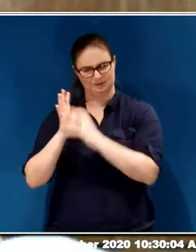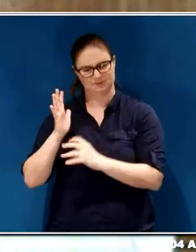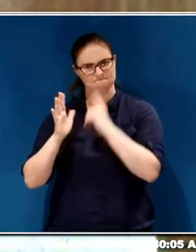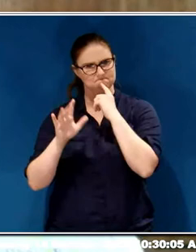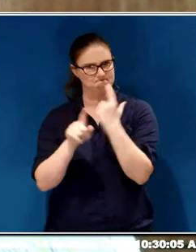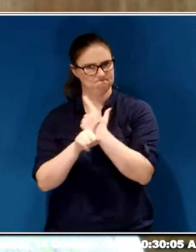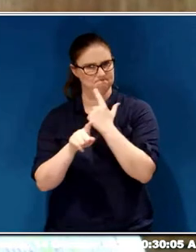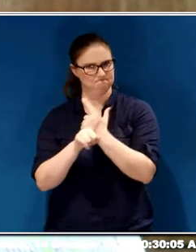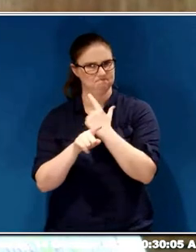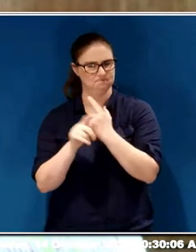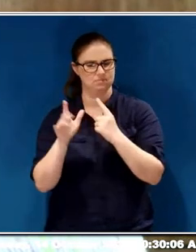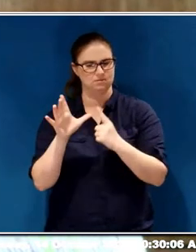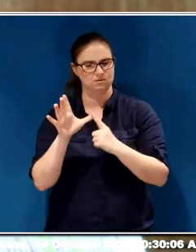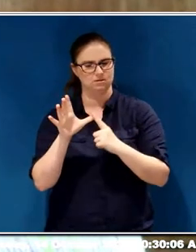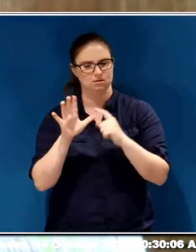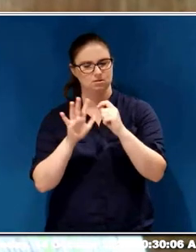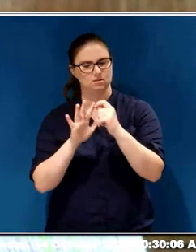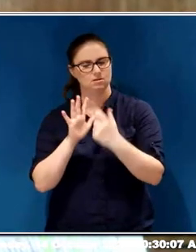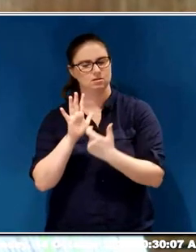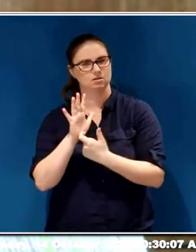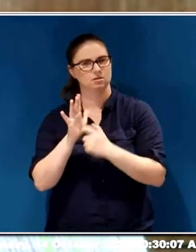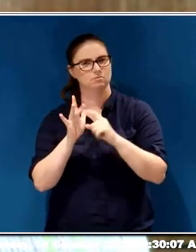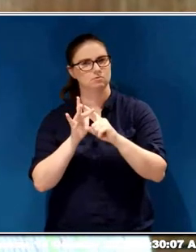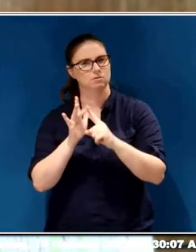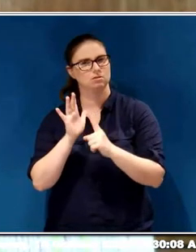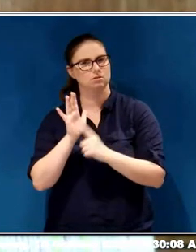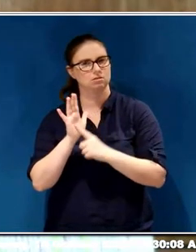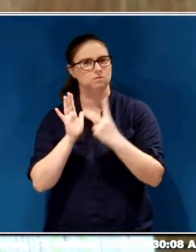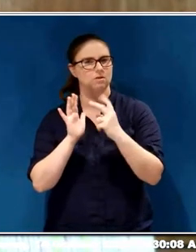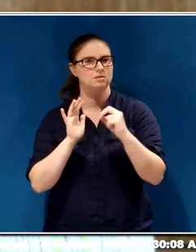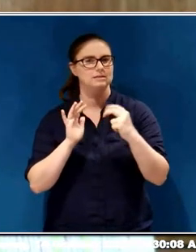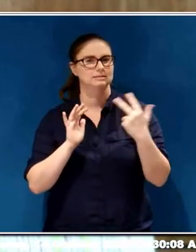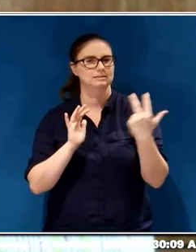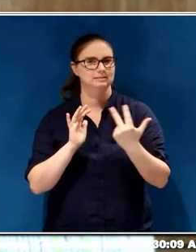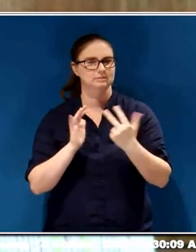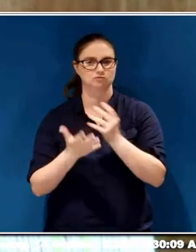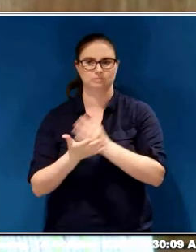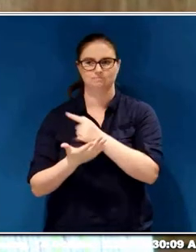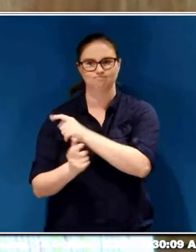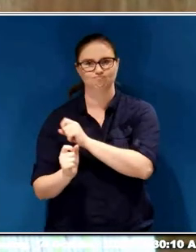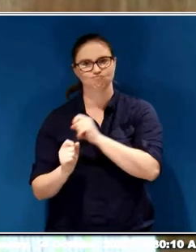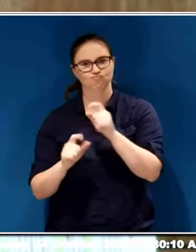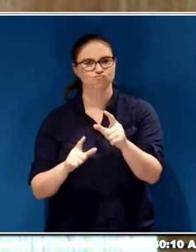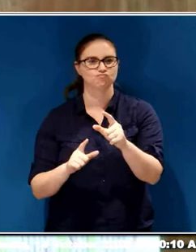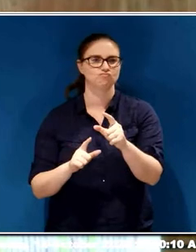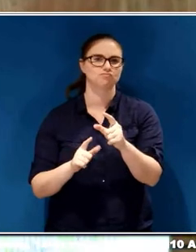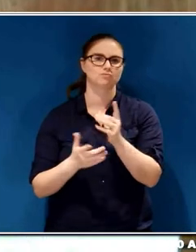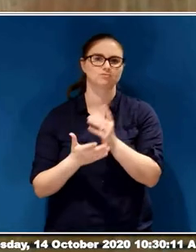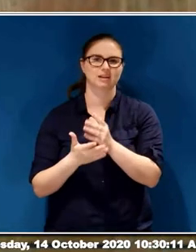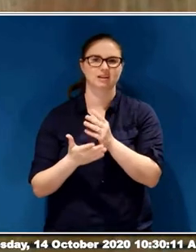attending school for around three periods a day and was finishing school around 12.30 to 1.00 pm.